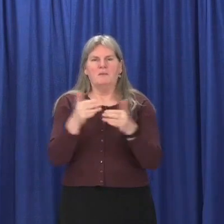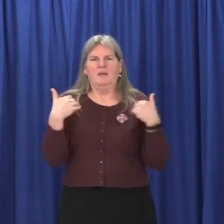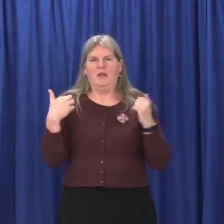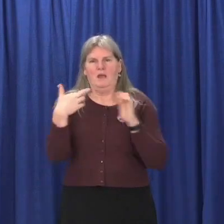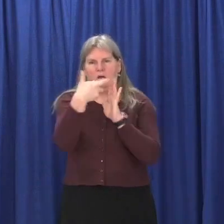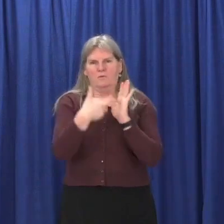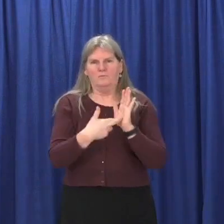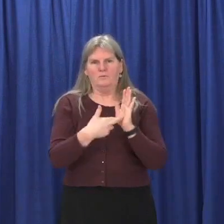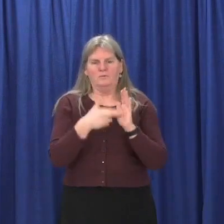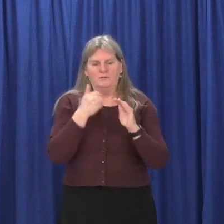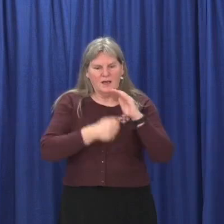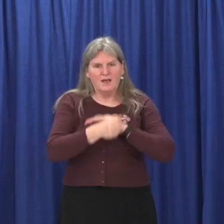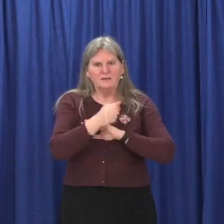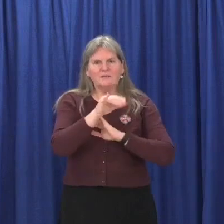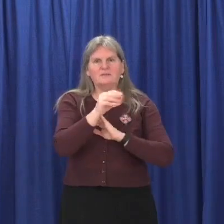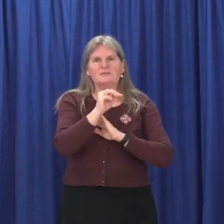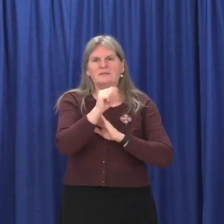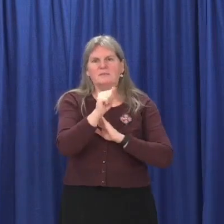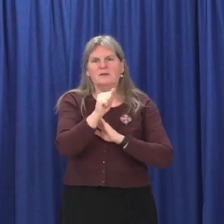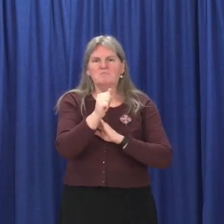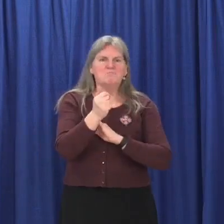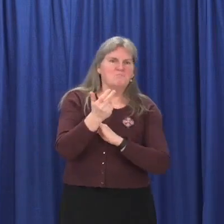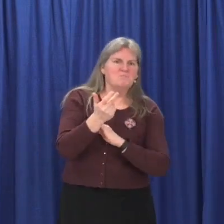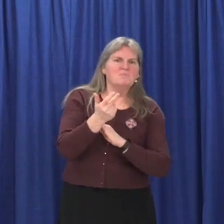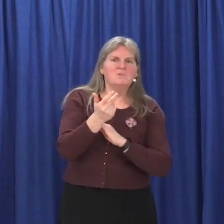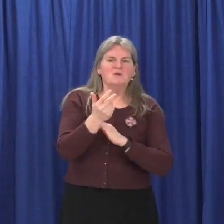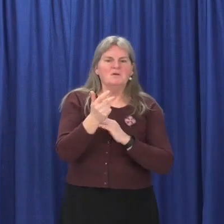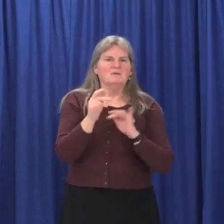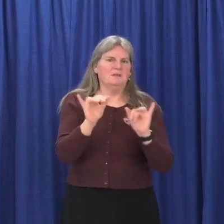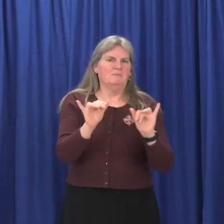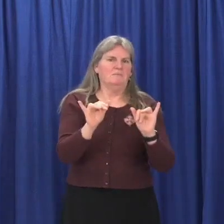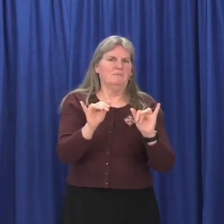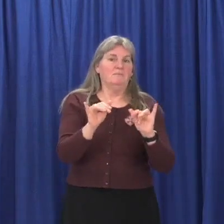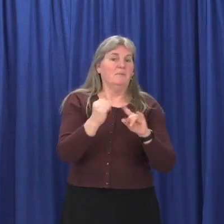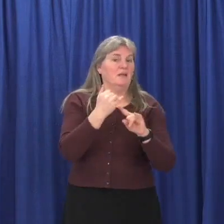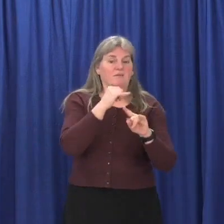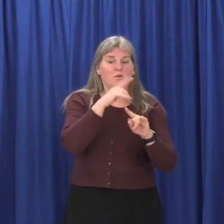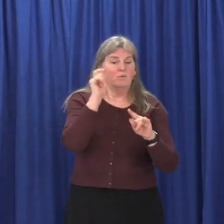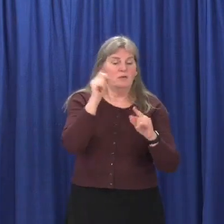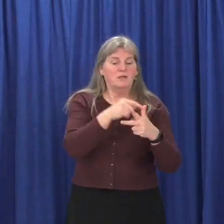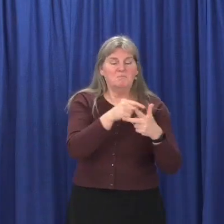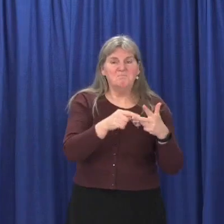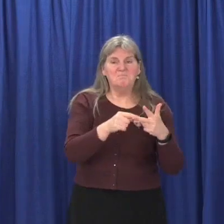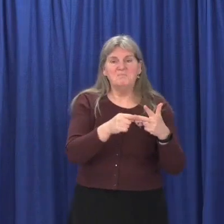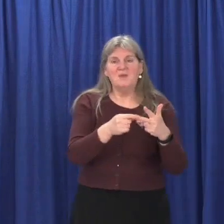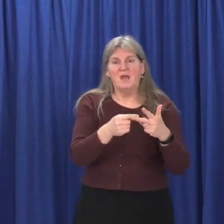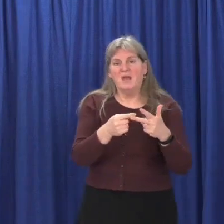then you'd see the Act, packaging itself up, the measures of that Act,